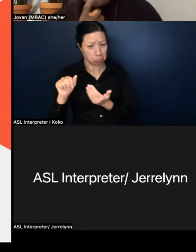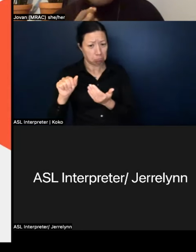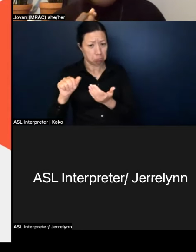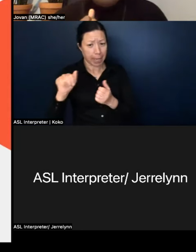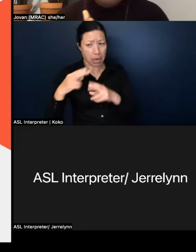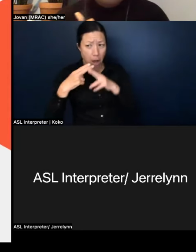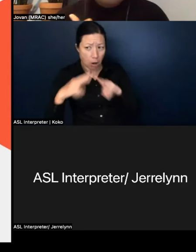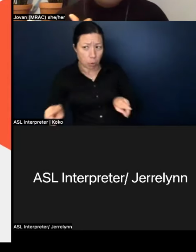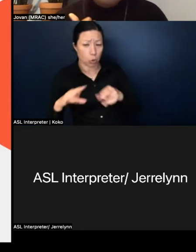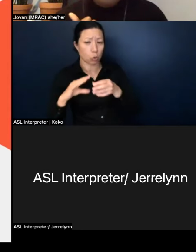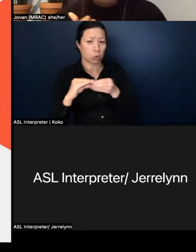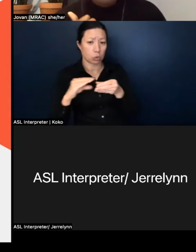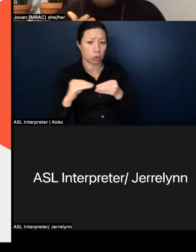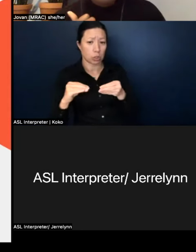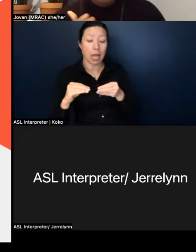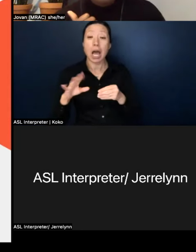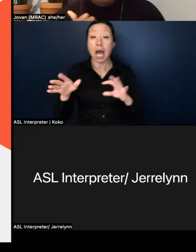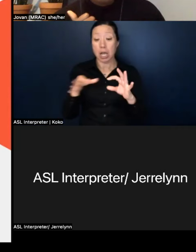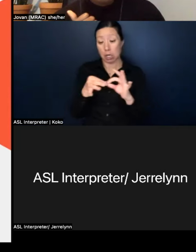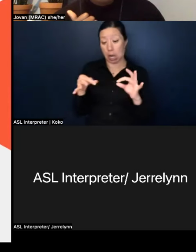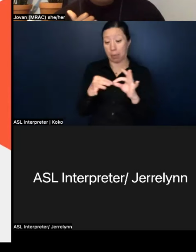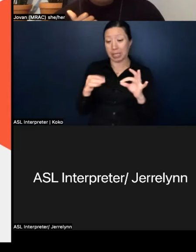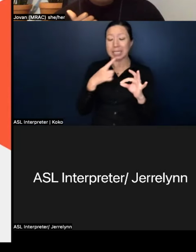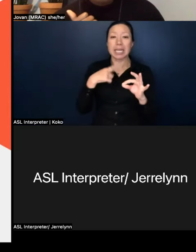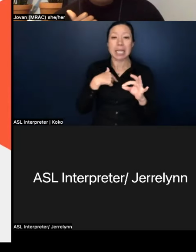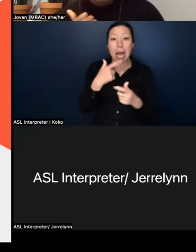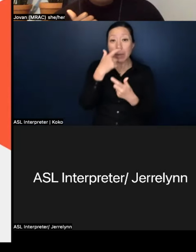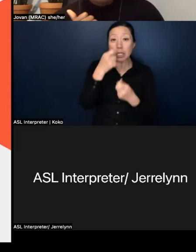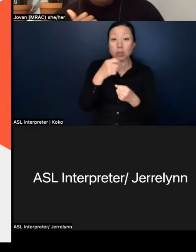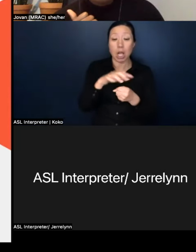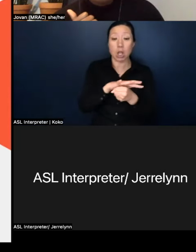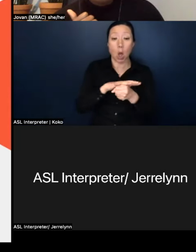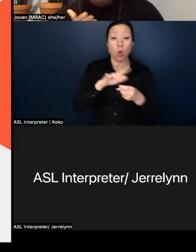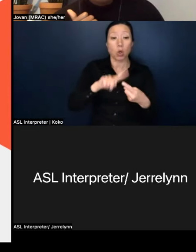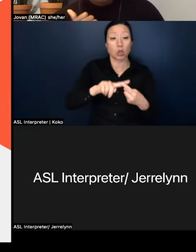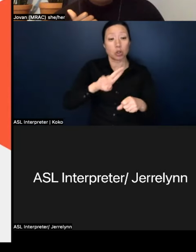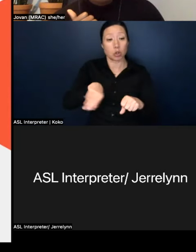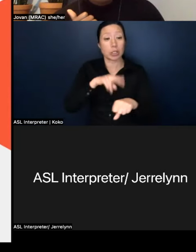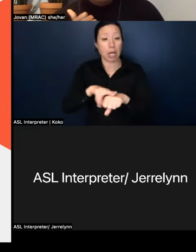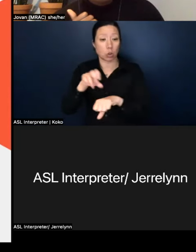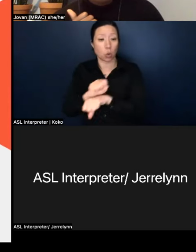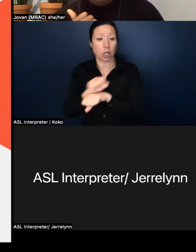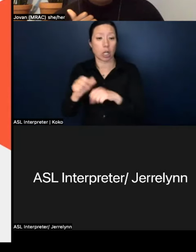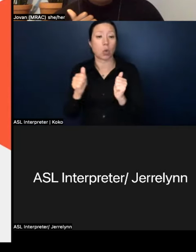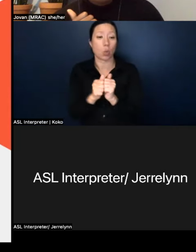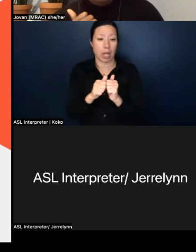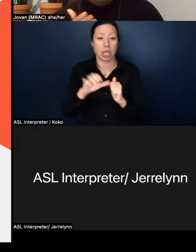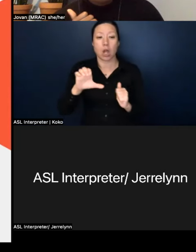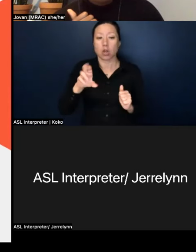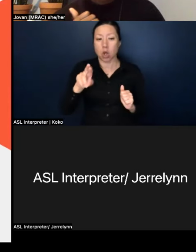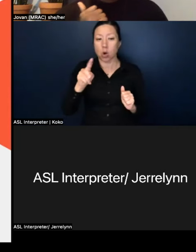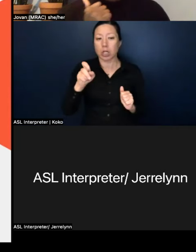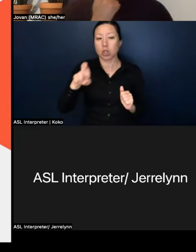The comment says, "I'm interested in local to national, working as curator with disability, self examination, building experience..."